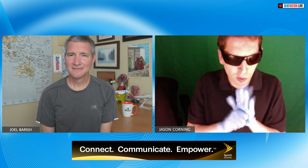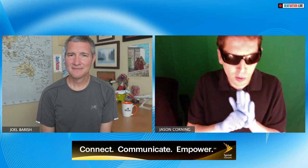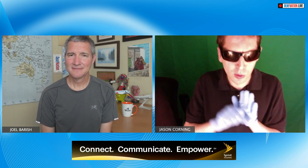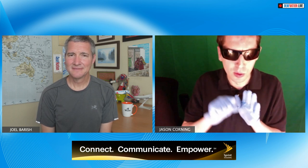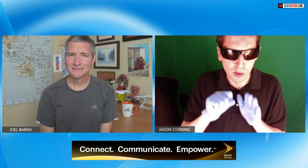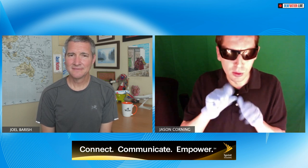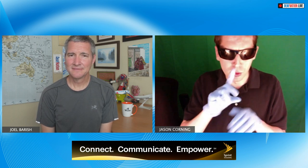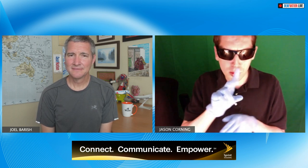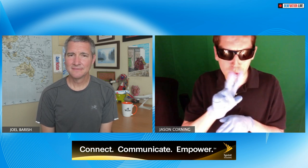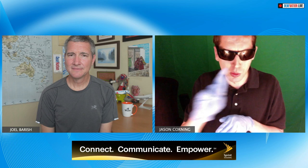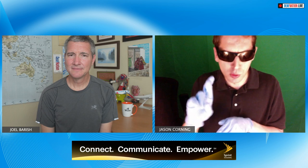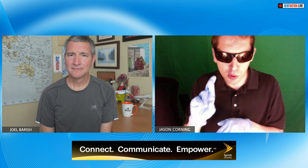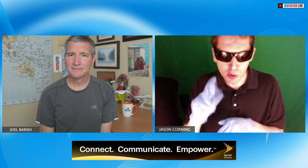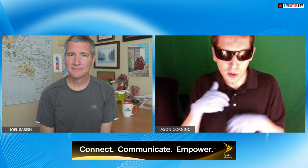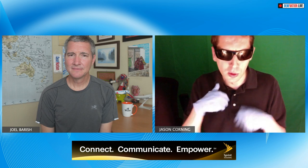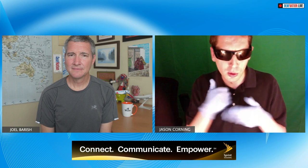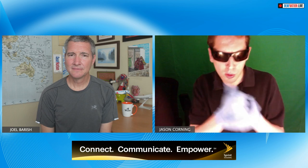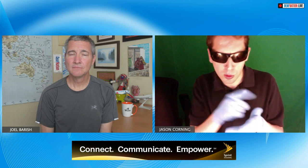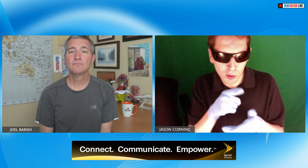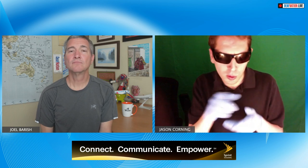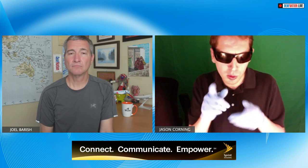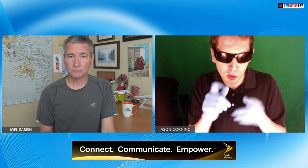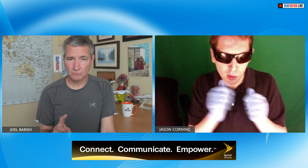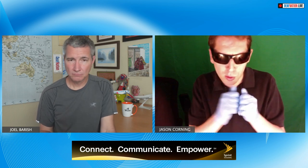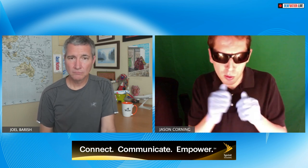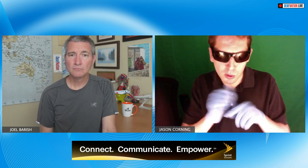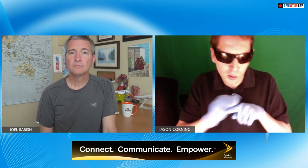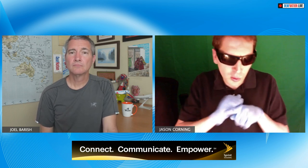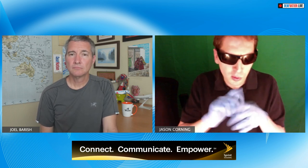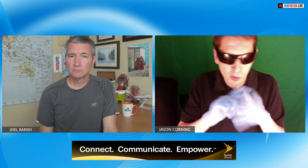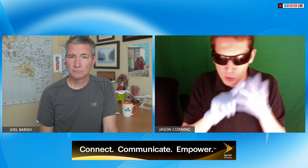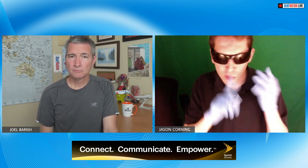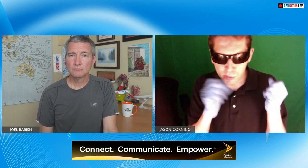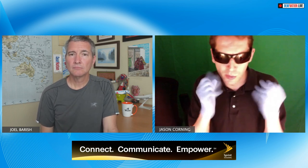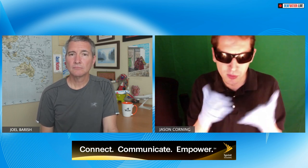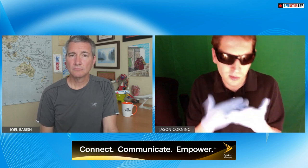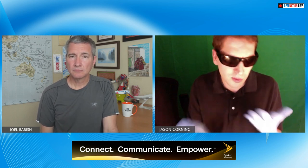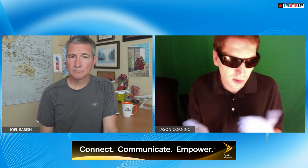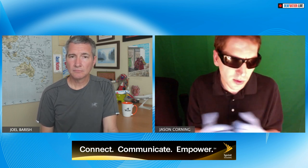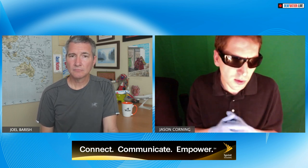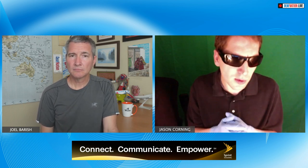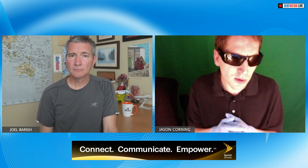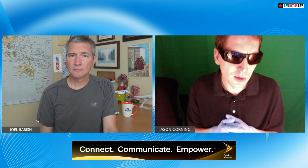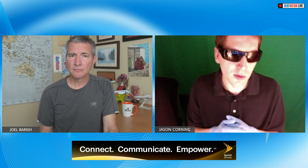also I work for the state VR we assist them with training and many other things,